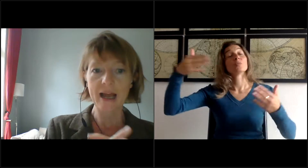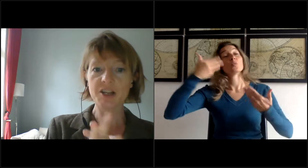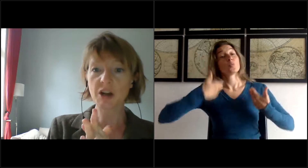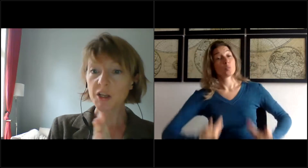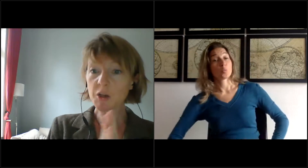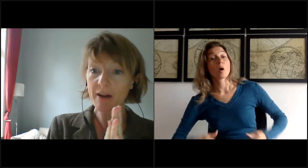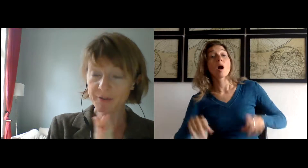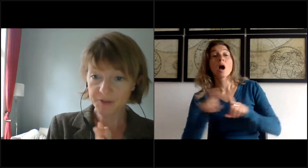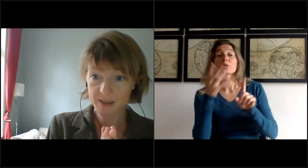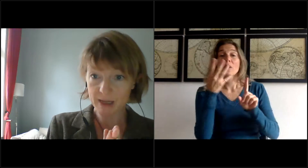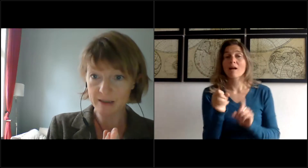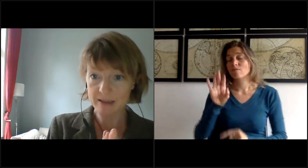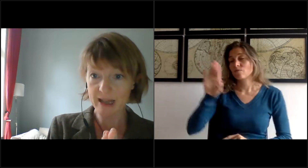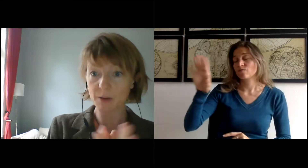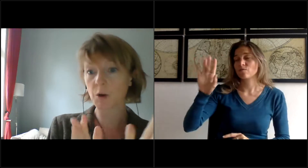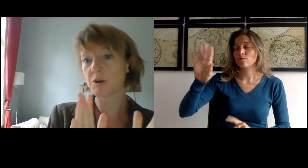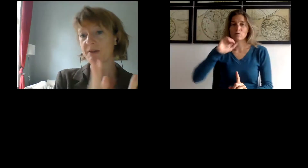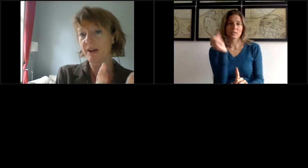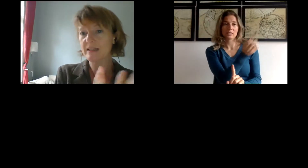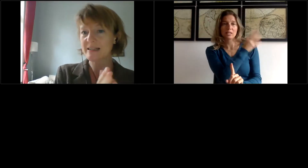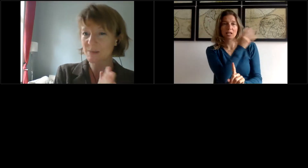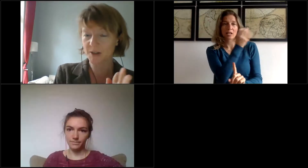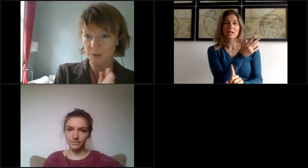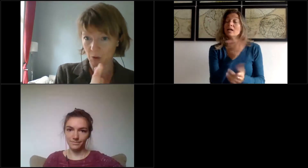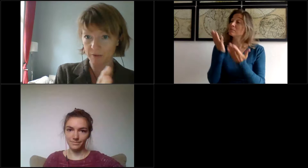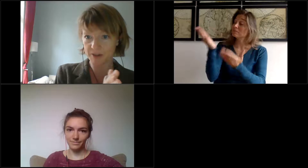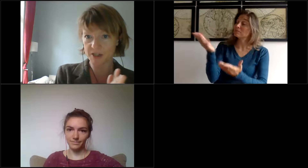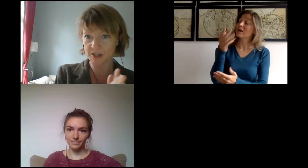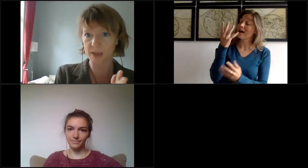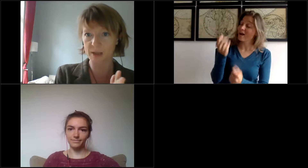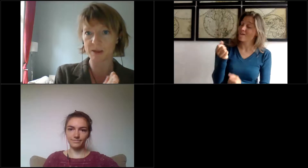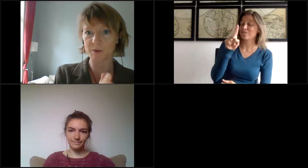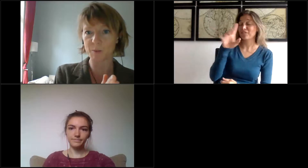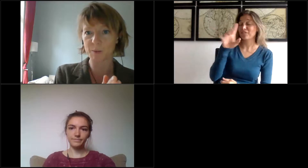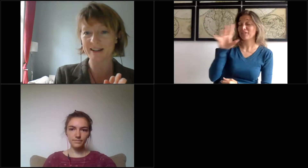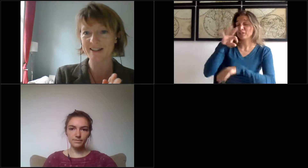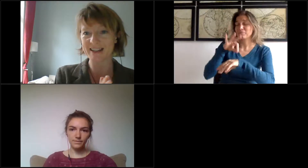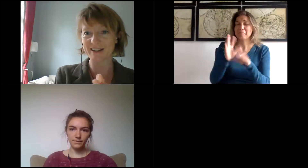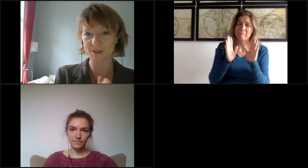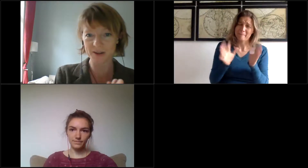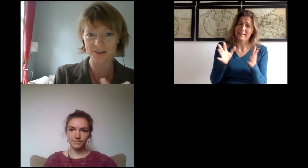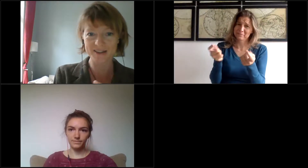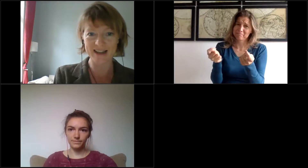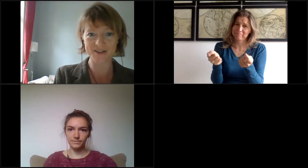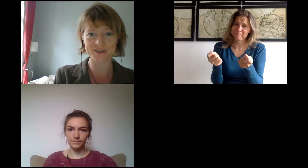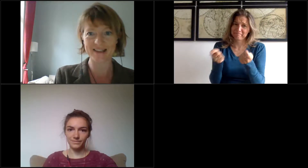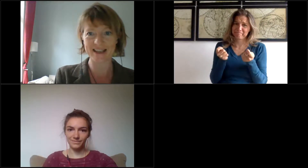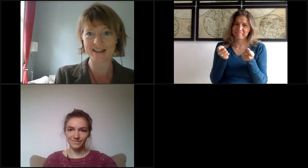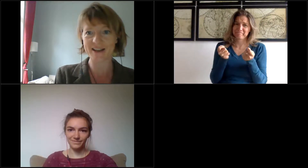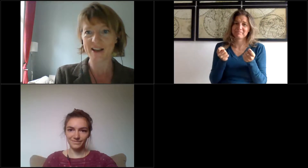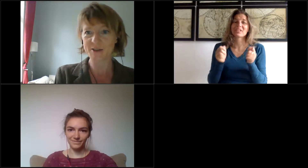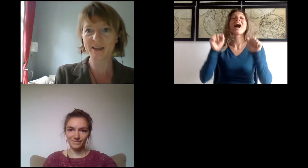You have 15 minutes. We're going to be disciplined with the time keeping to have time for questions and answers.